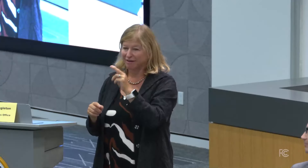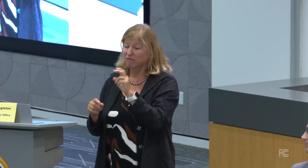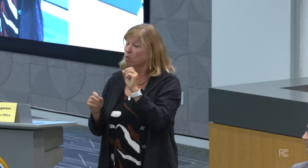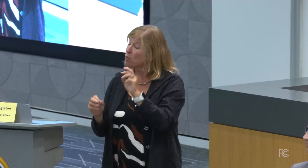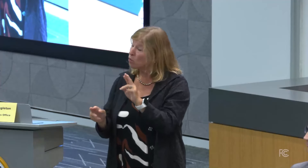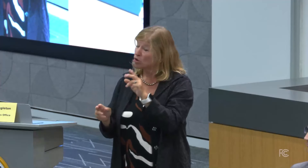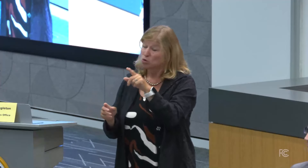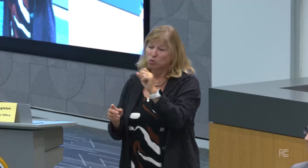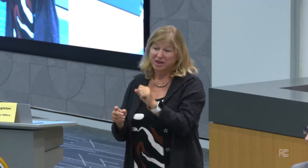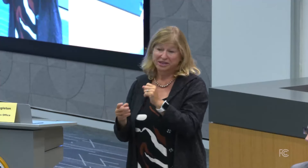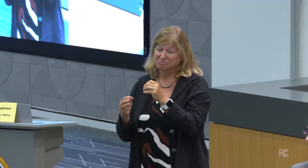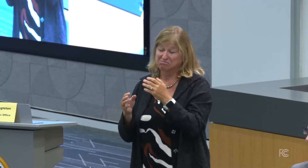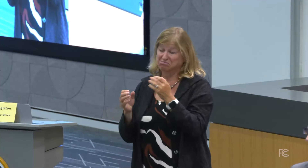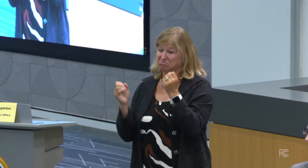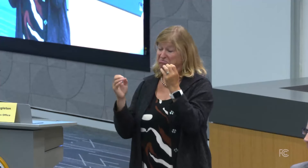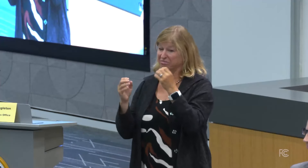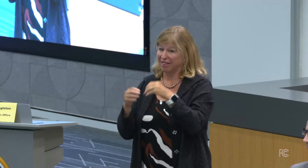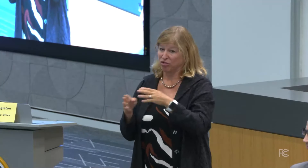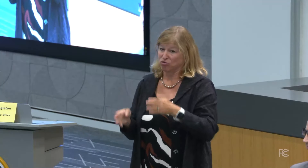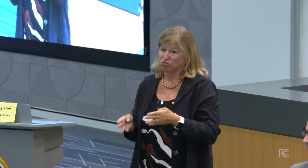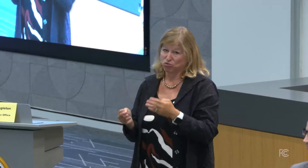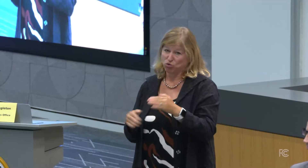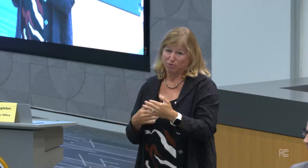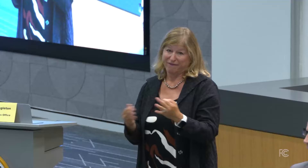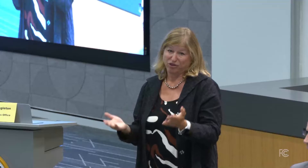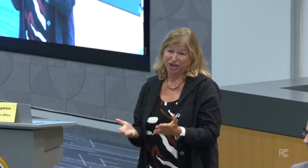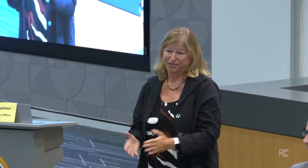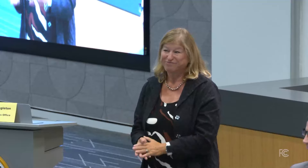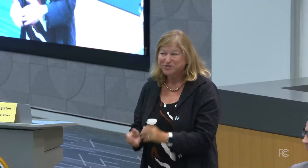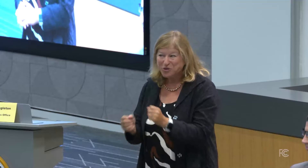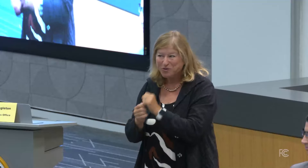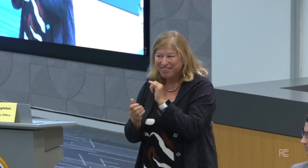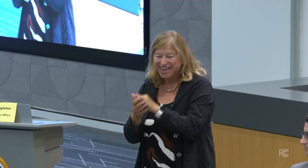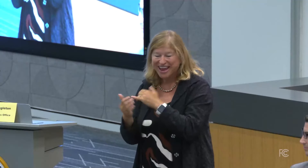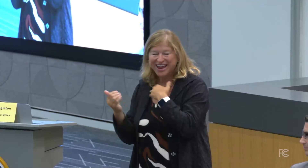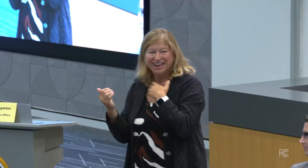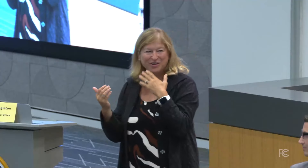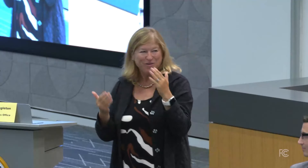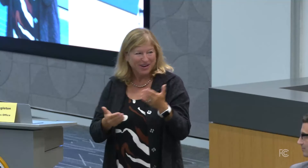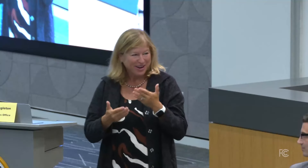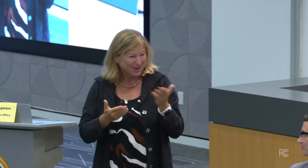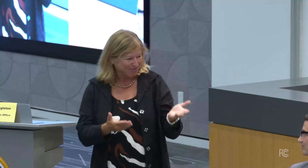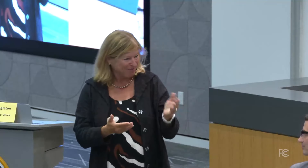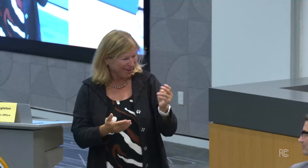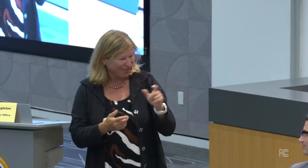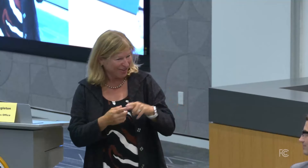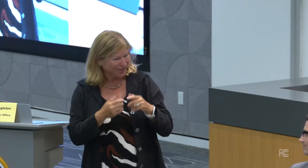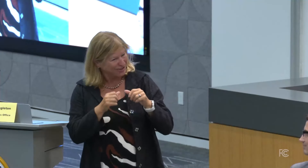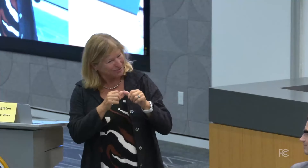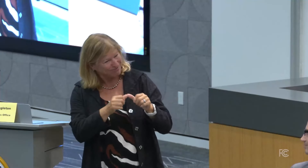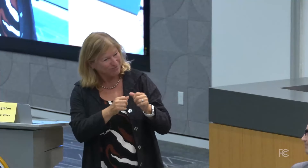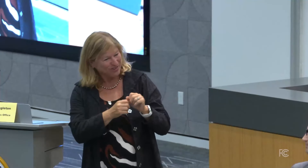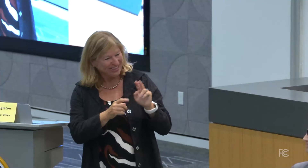DVC. THEY WILL ALSO BE ACCEPTING